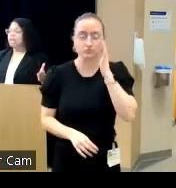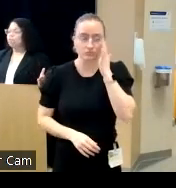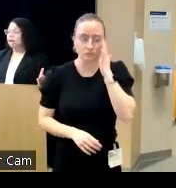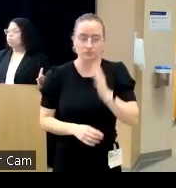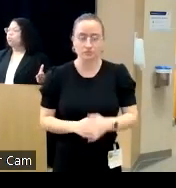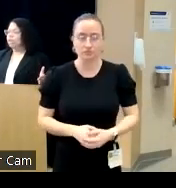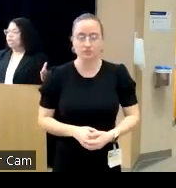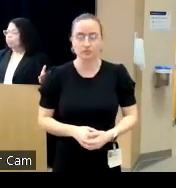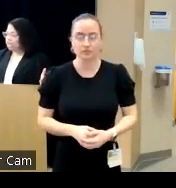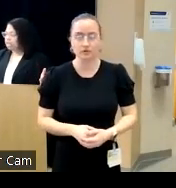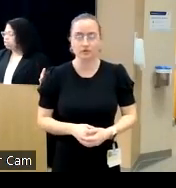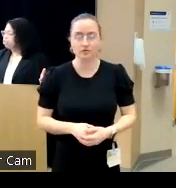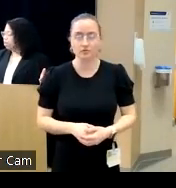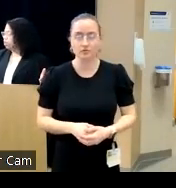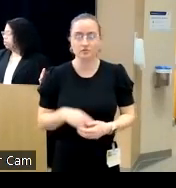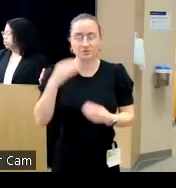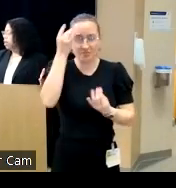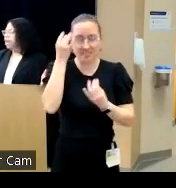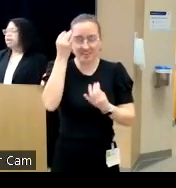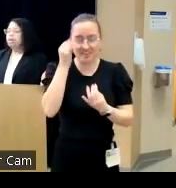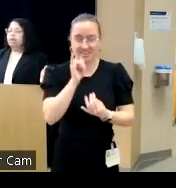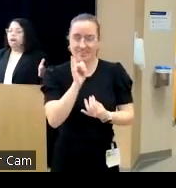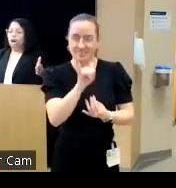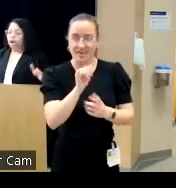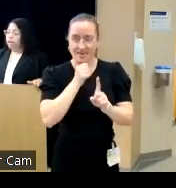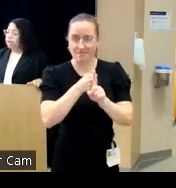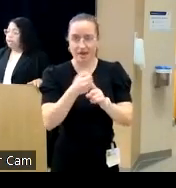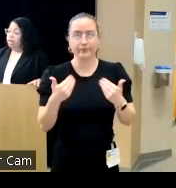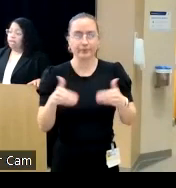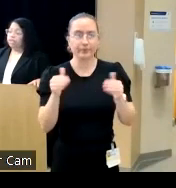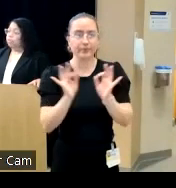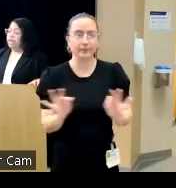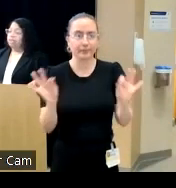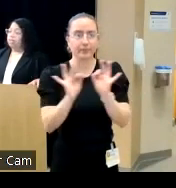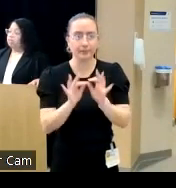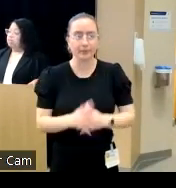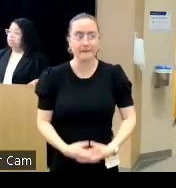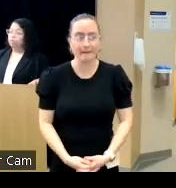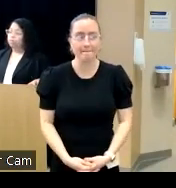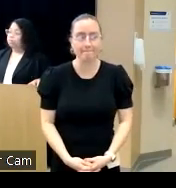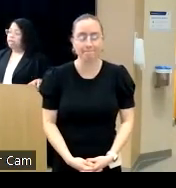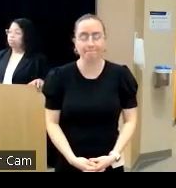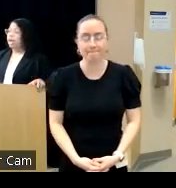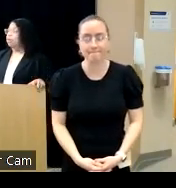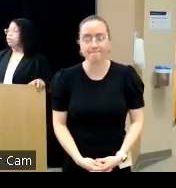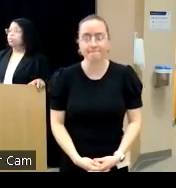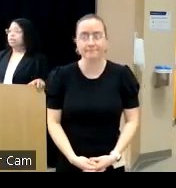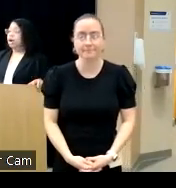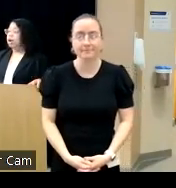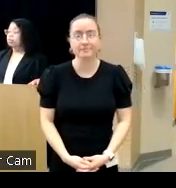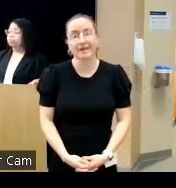able to think about what that means is critical in some ways is being a black girl is really hard